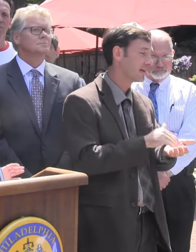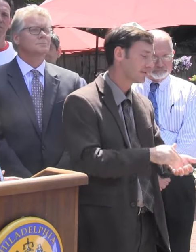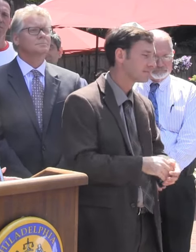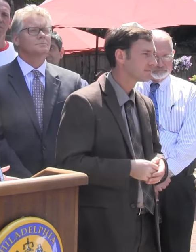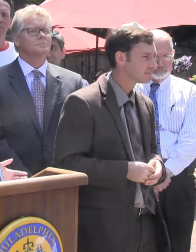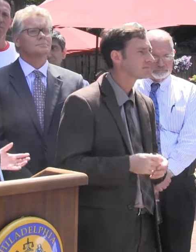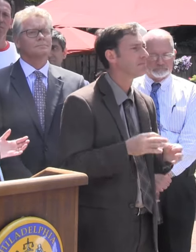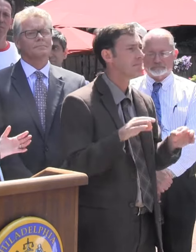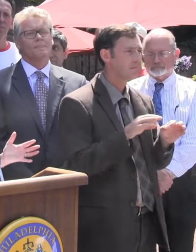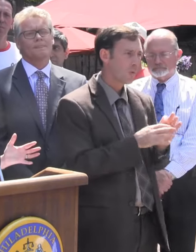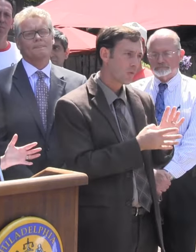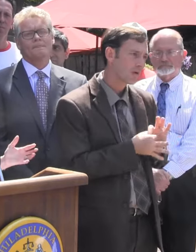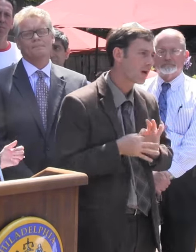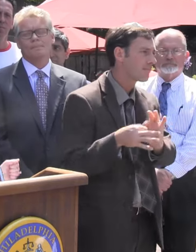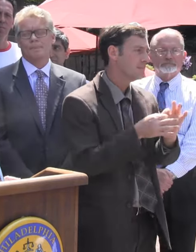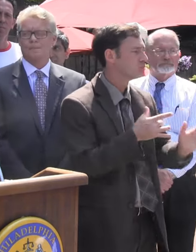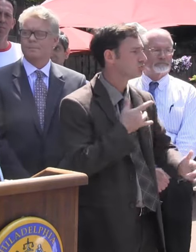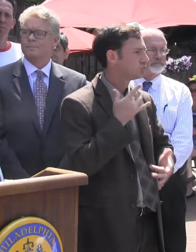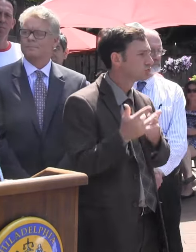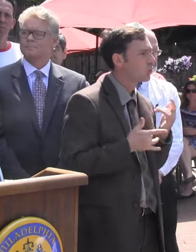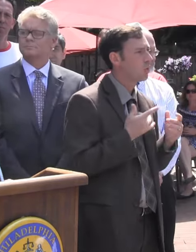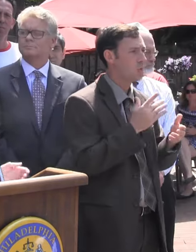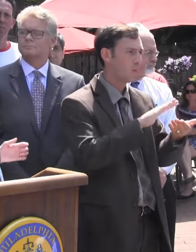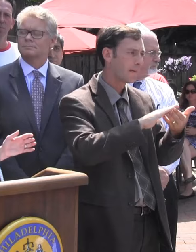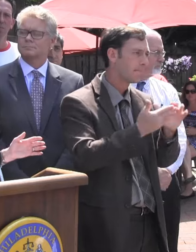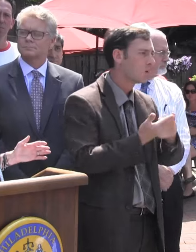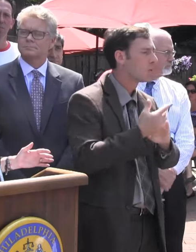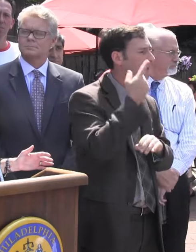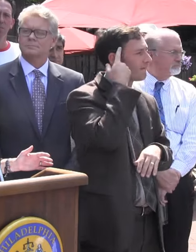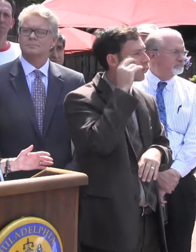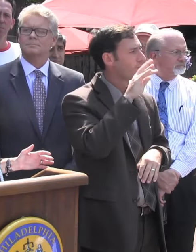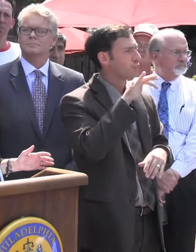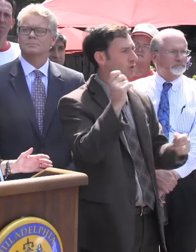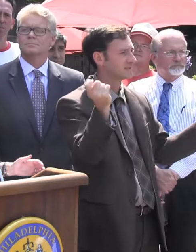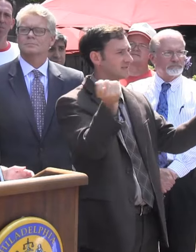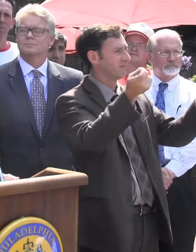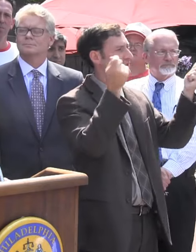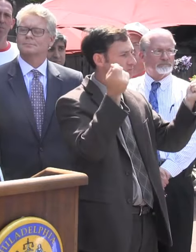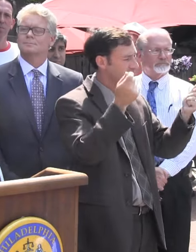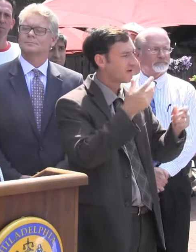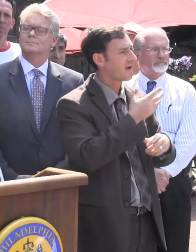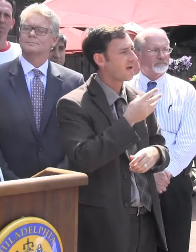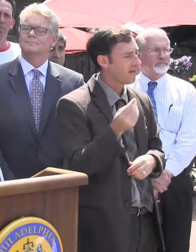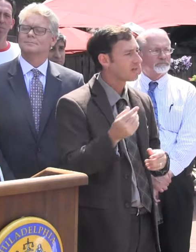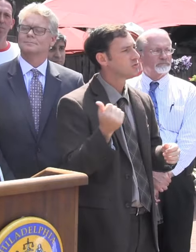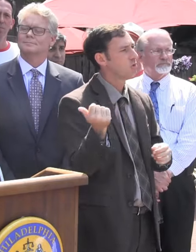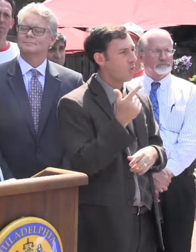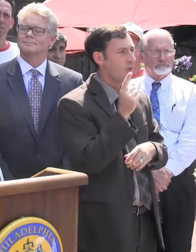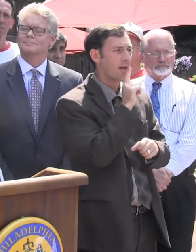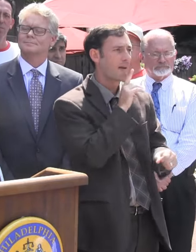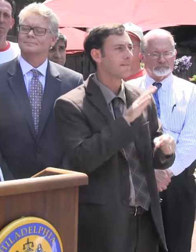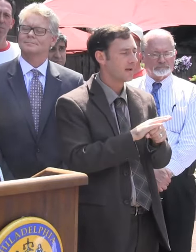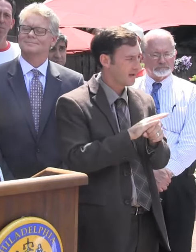come together, enjoy and community for the Francis Festival, and lets all commit to being